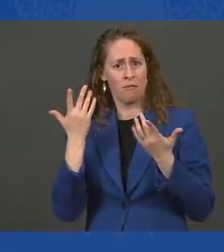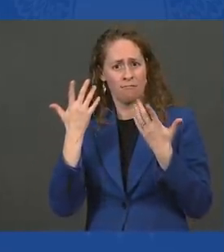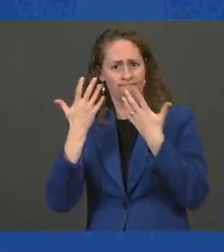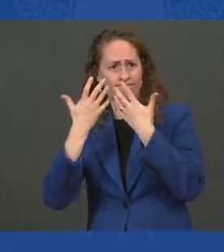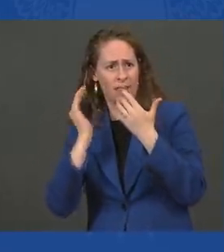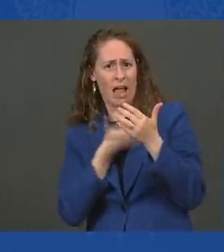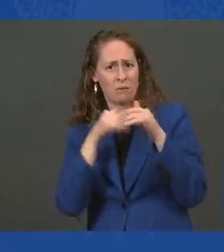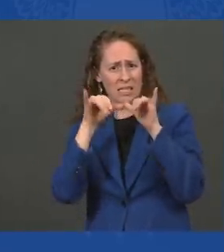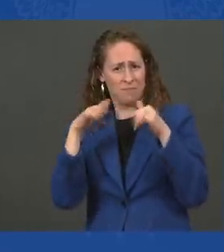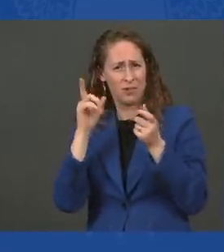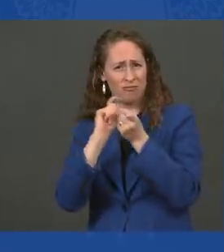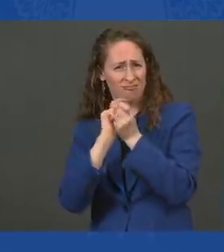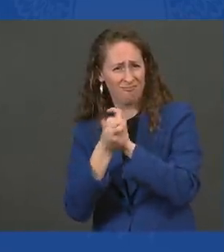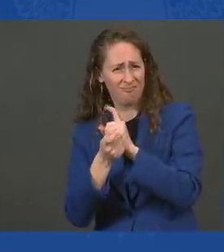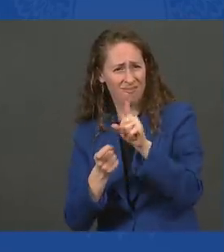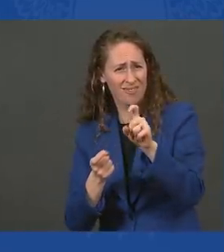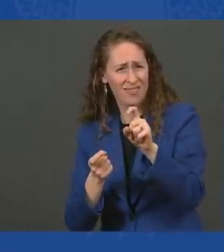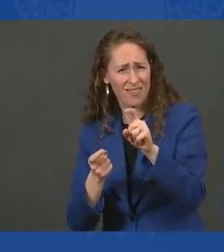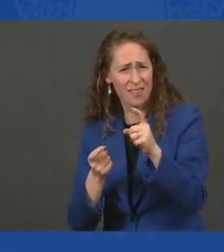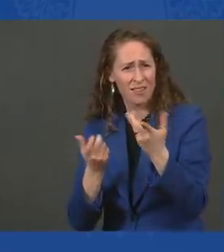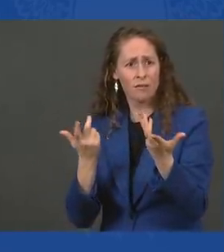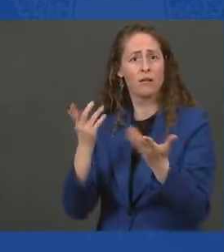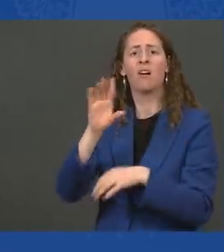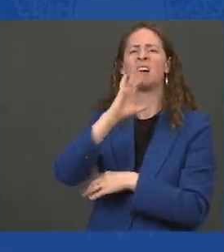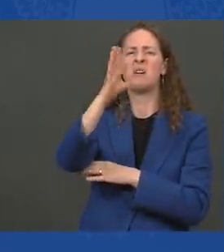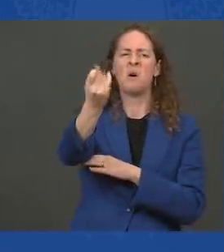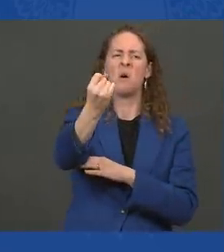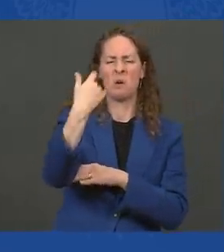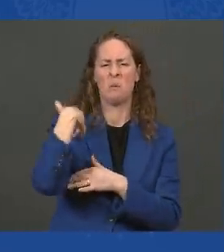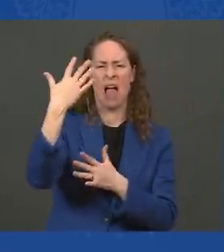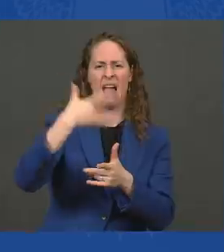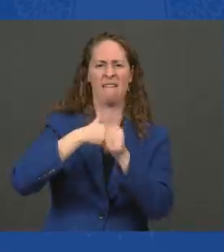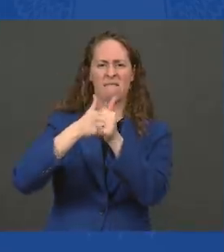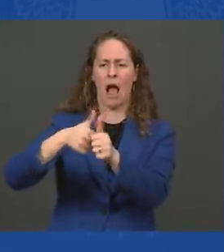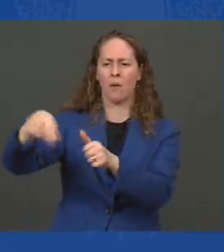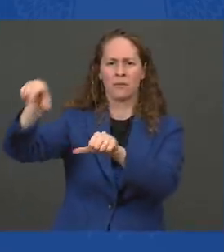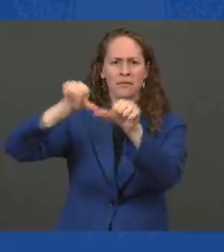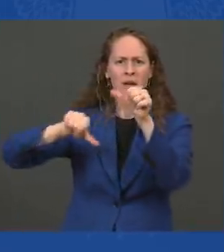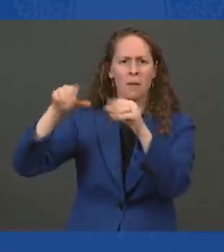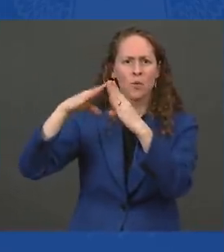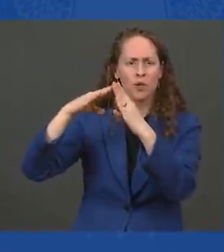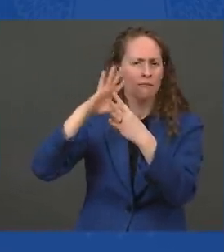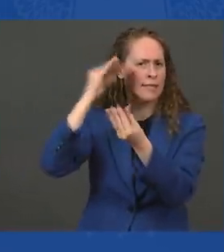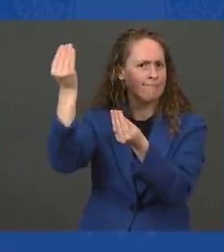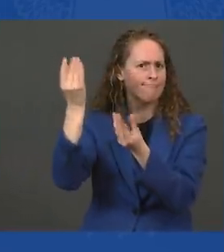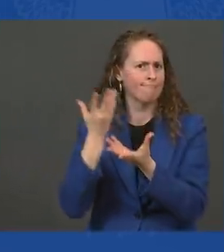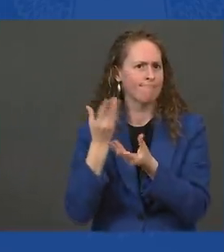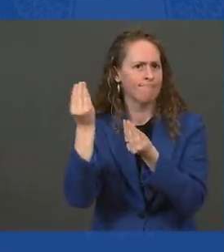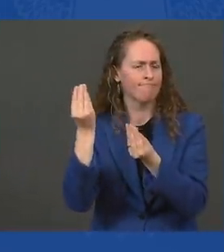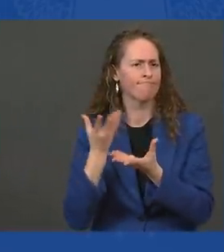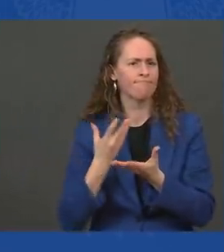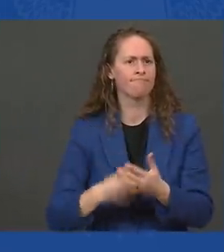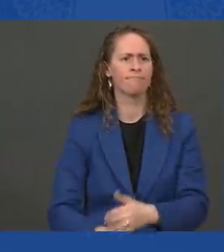The Press: Are travel restrictions too late to be effective, sir, given that Dr. Fauci says this new variant could already be here? The President: You understand the point of the --